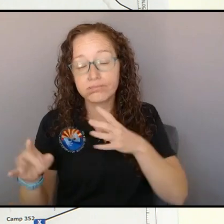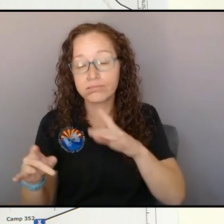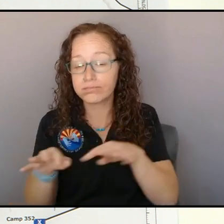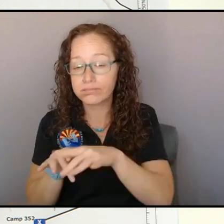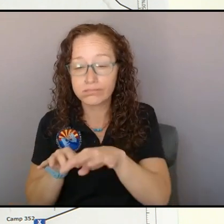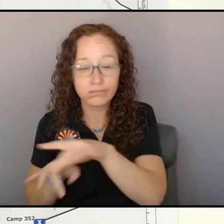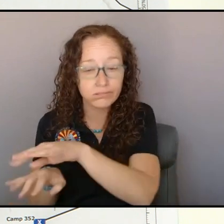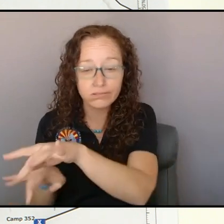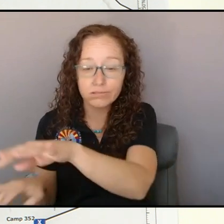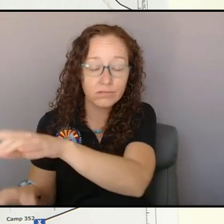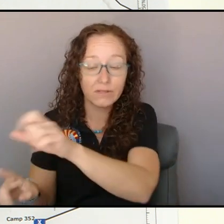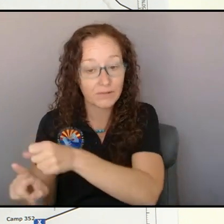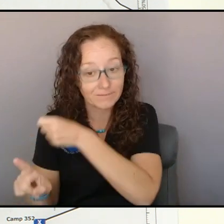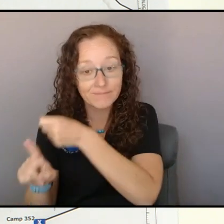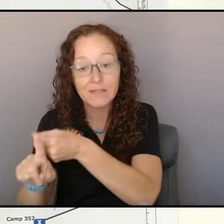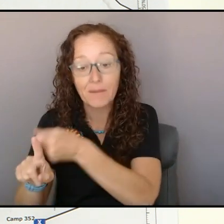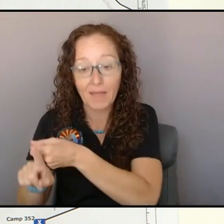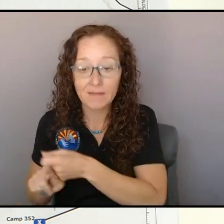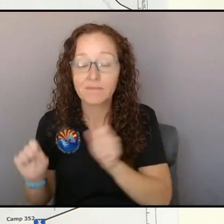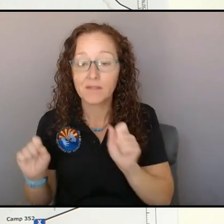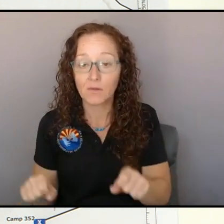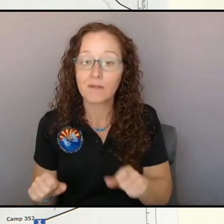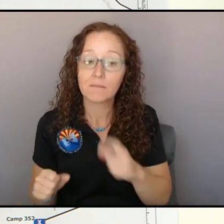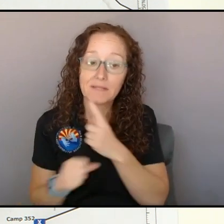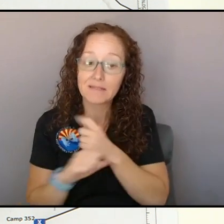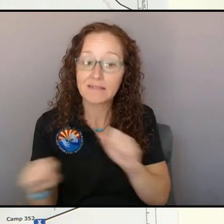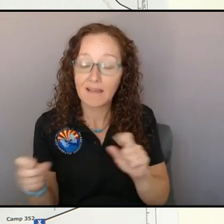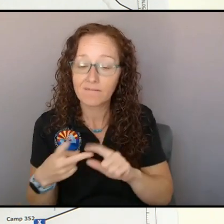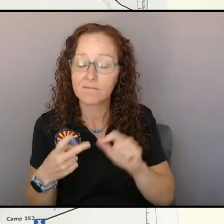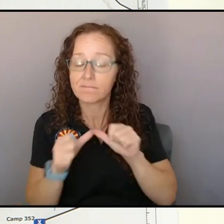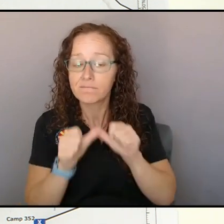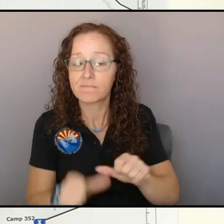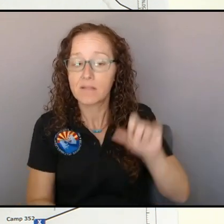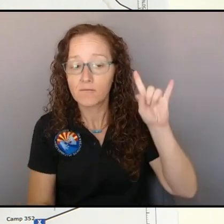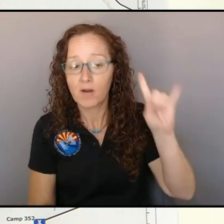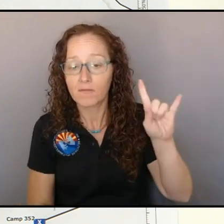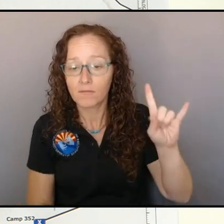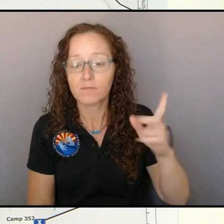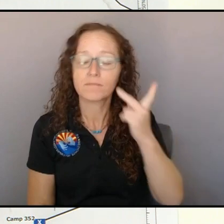safe. Stay rock and roll and I'll see you tomorrow.